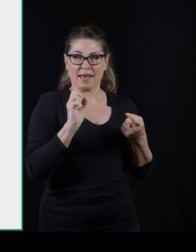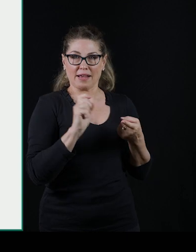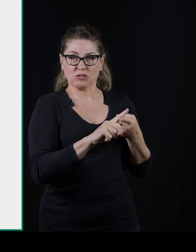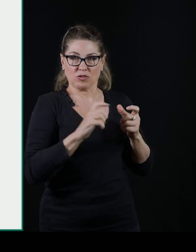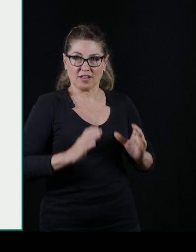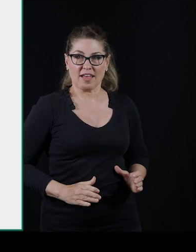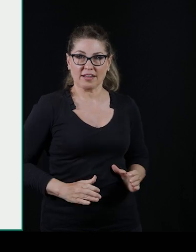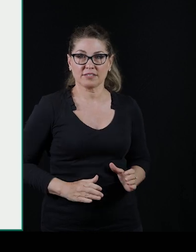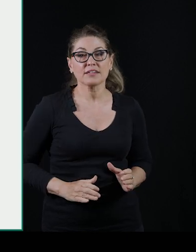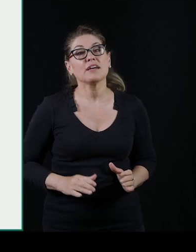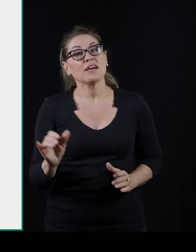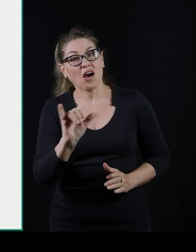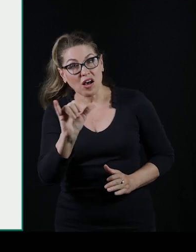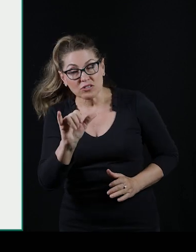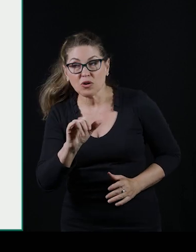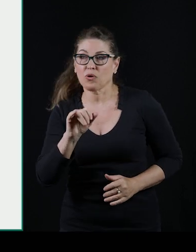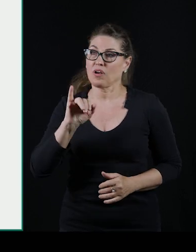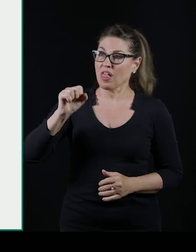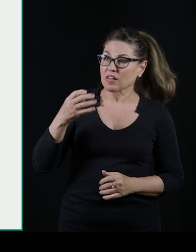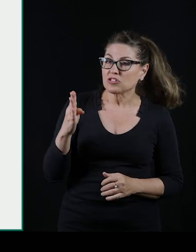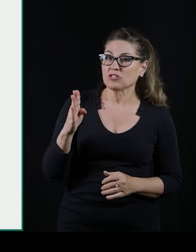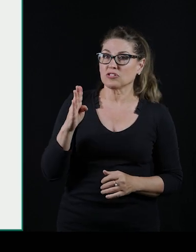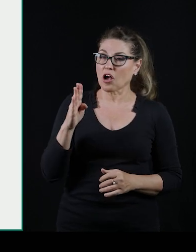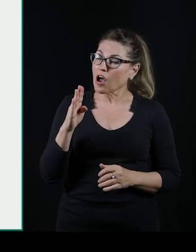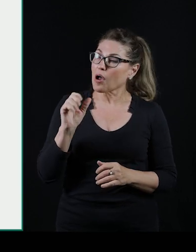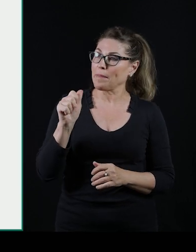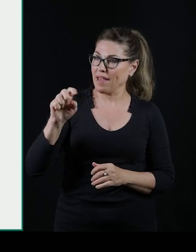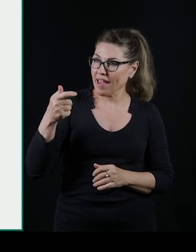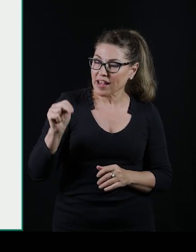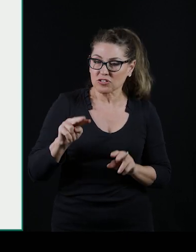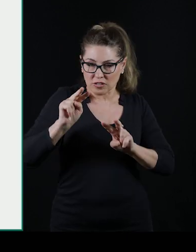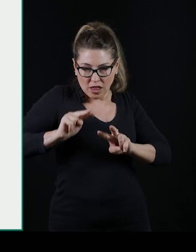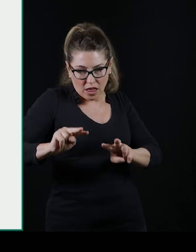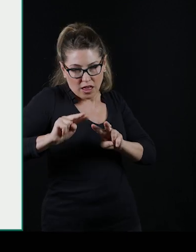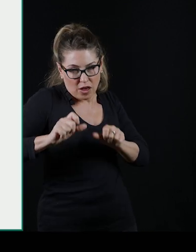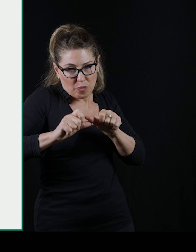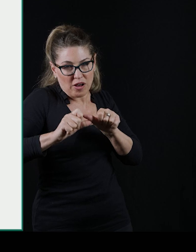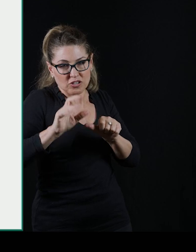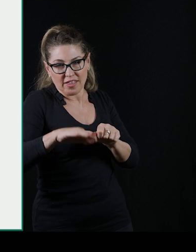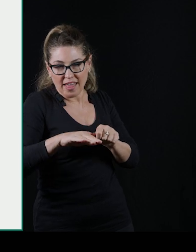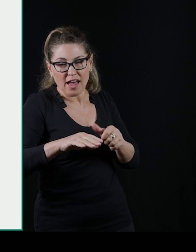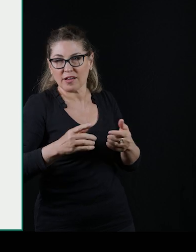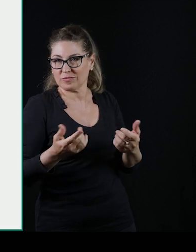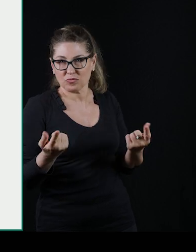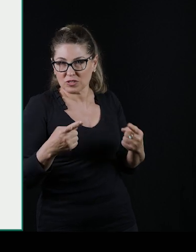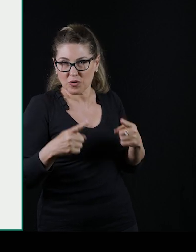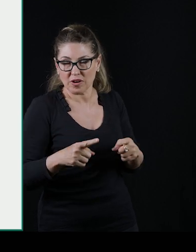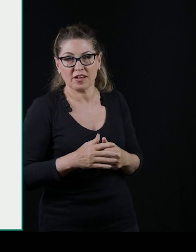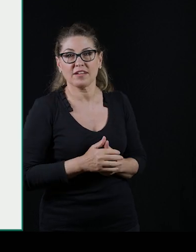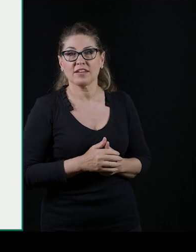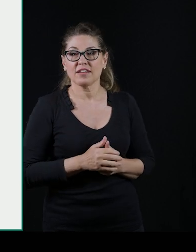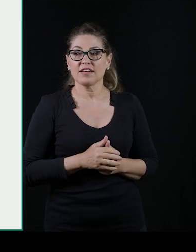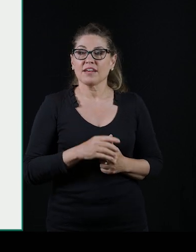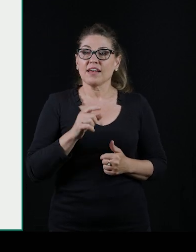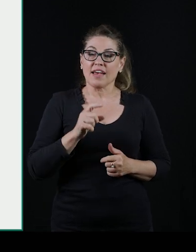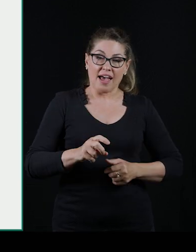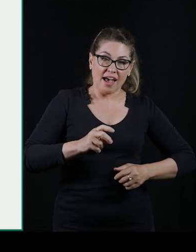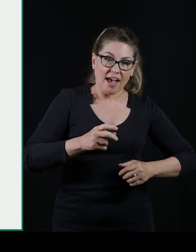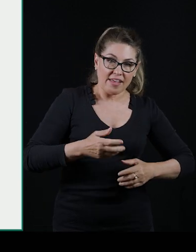Additionally, there were job agents constantly running and watching the state of that pool. They would allocate more of VMs as load increased